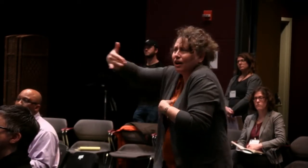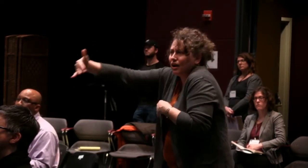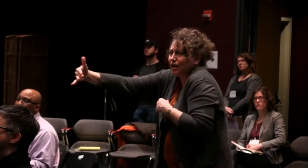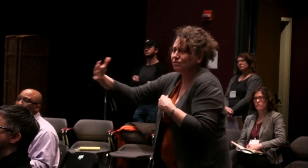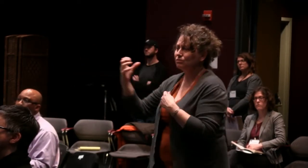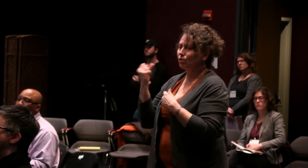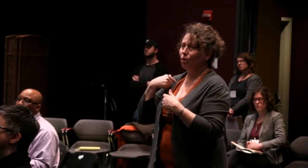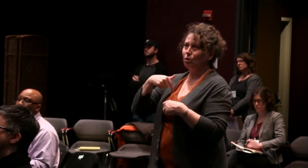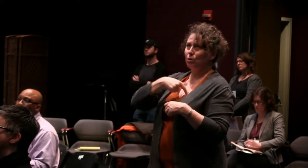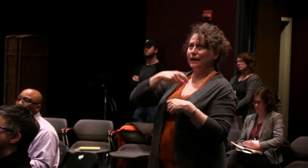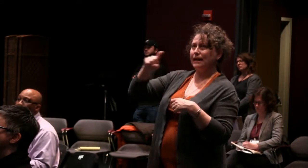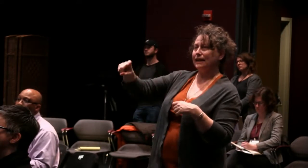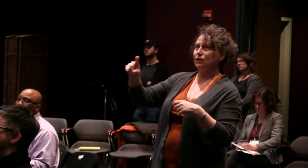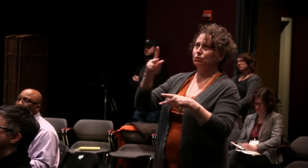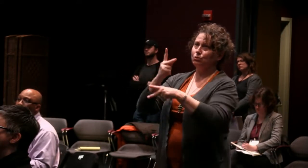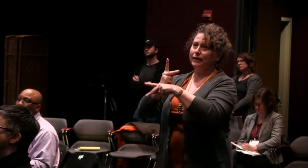That's really what we need to look at.